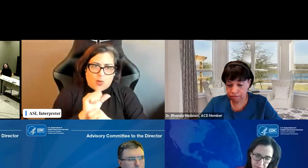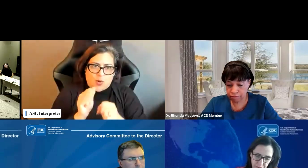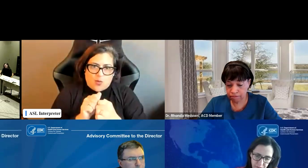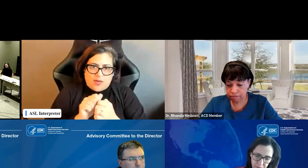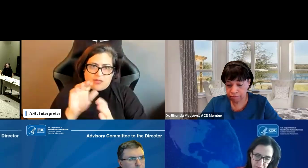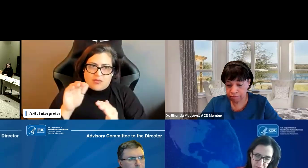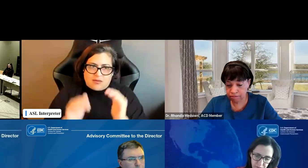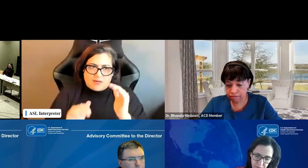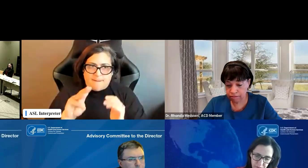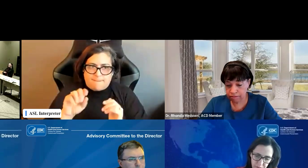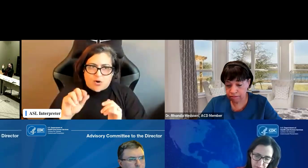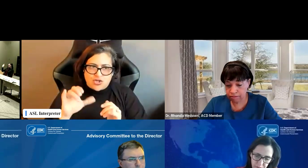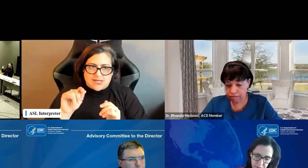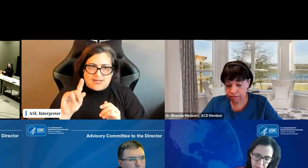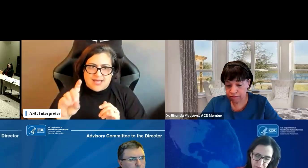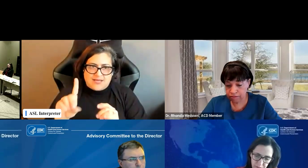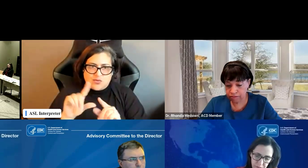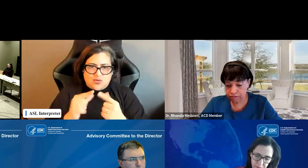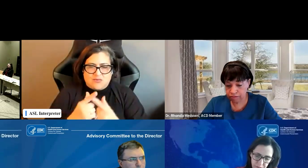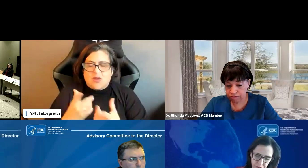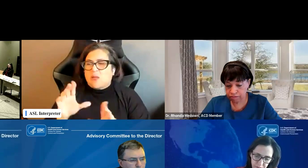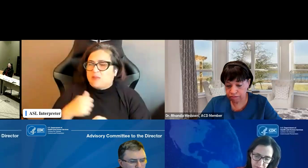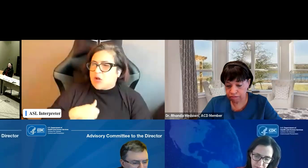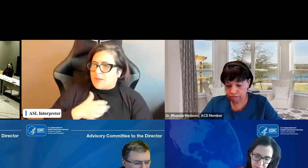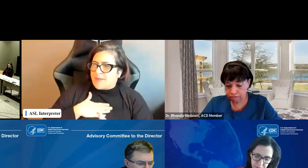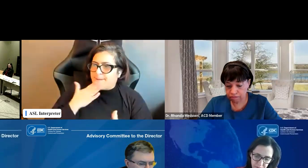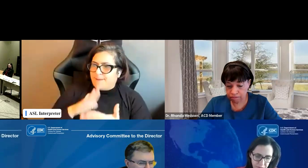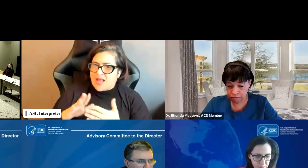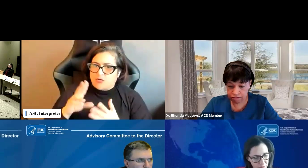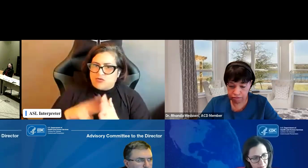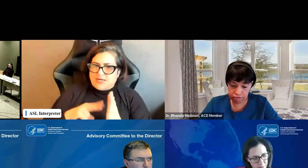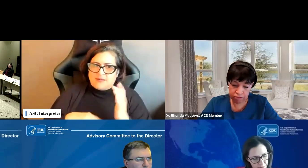It's just my bad reading. Yeah. So I just, thank you for doing that.